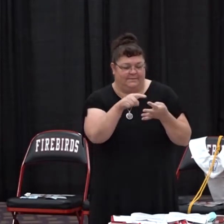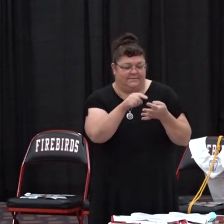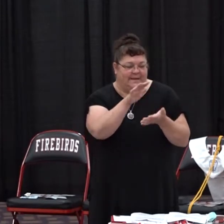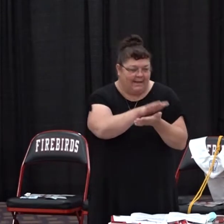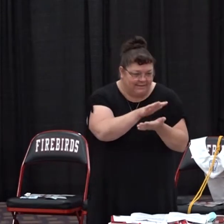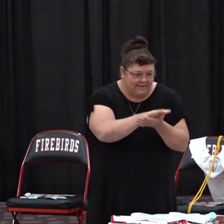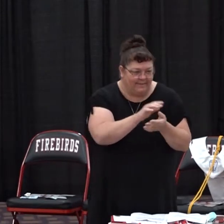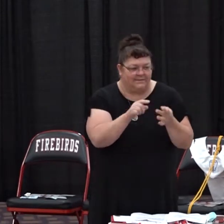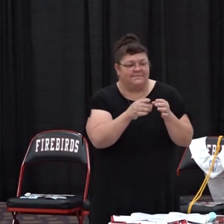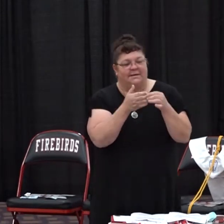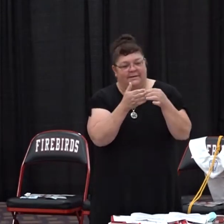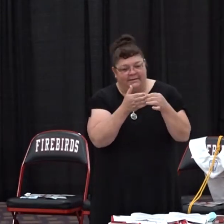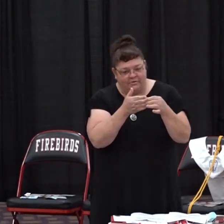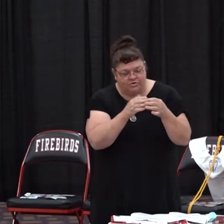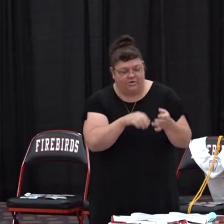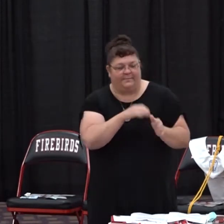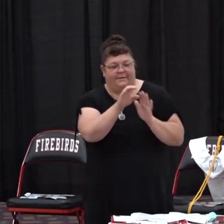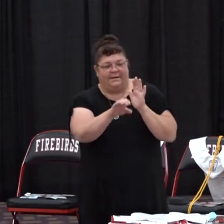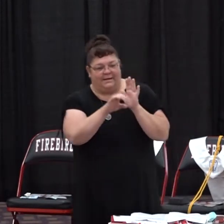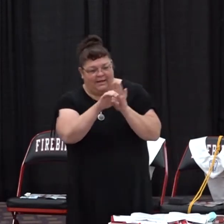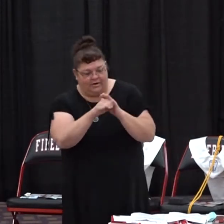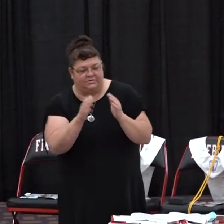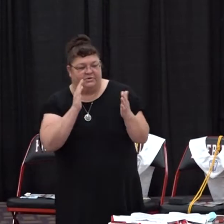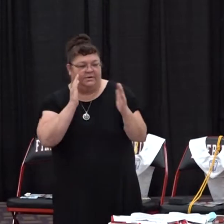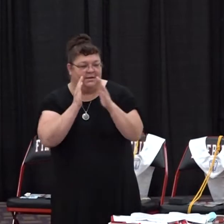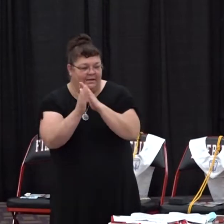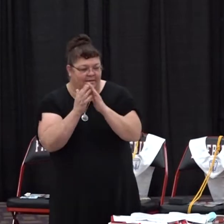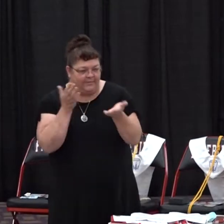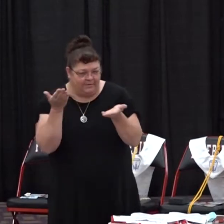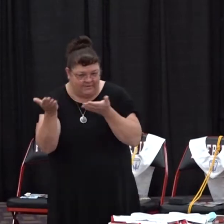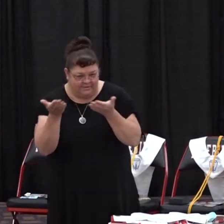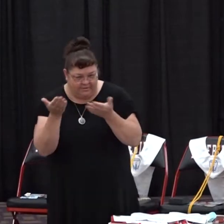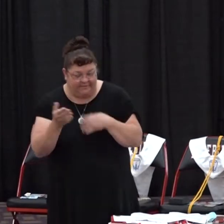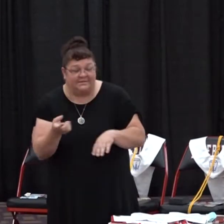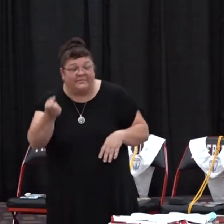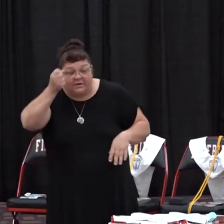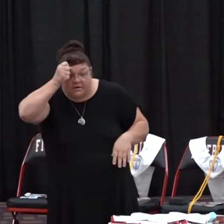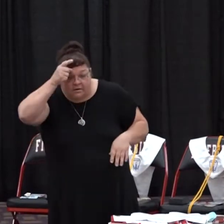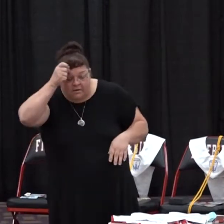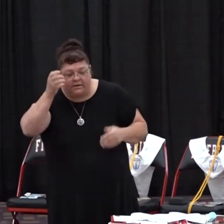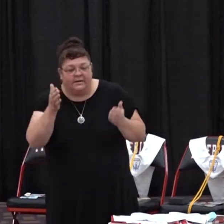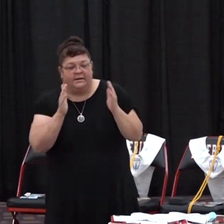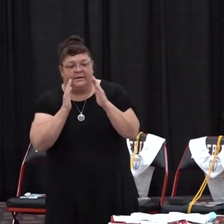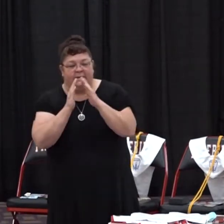the four pillars: Academic, Leadership, Character, and Community Service.